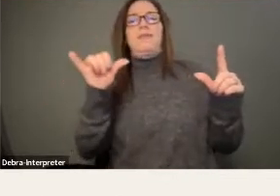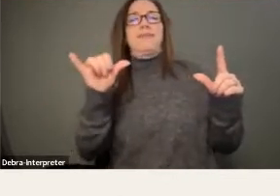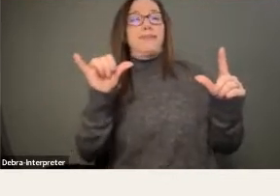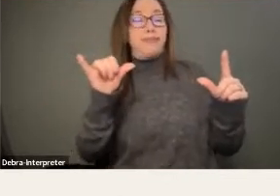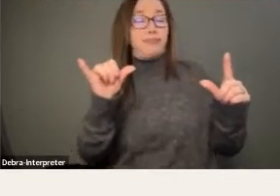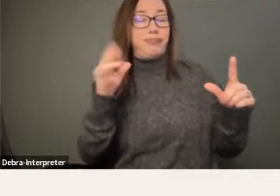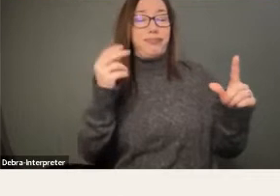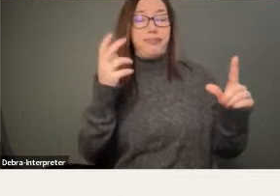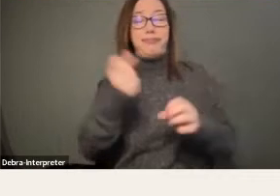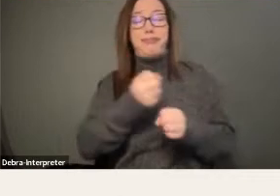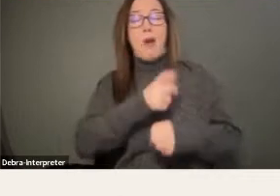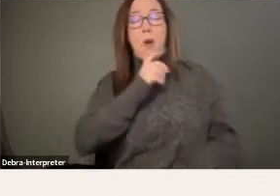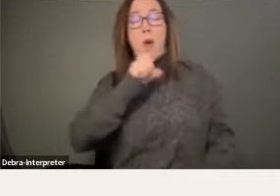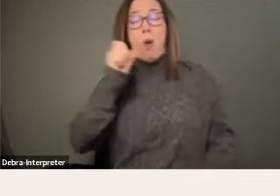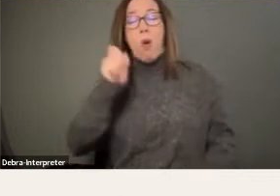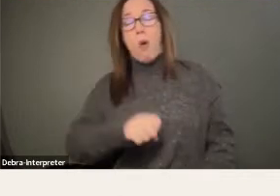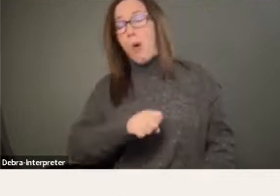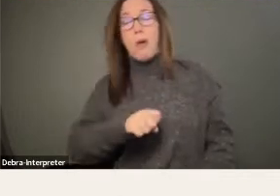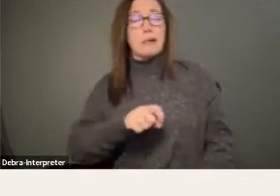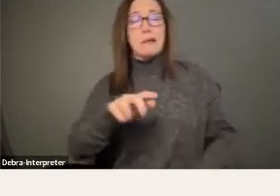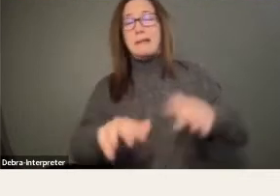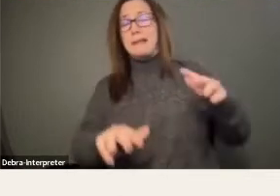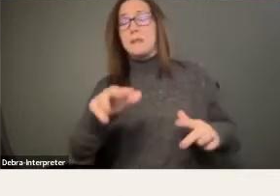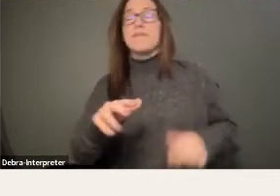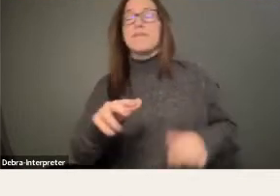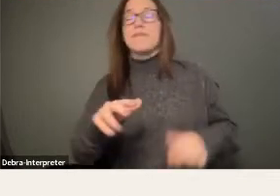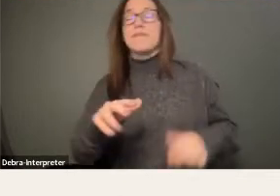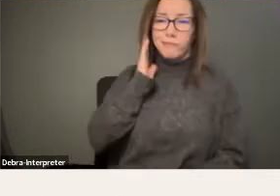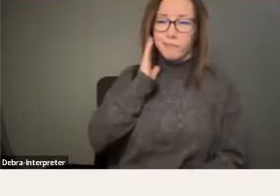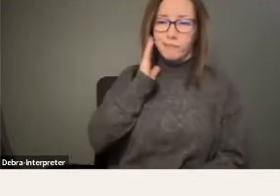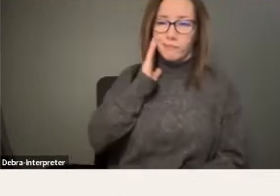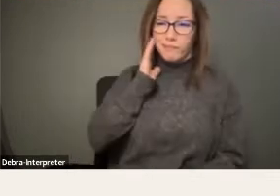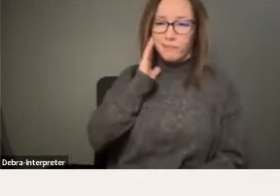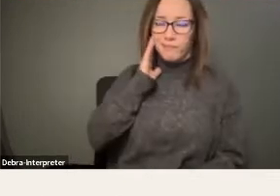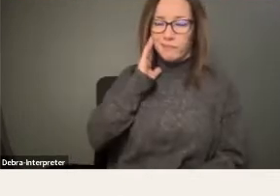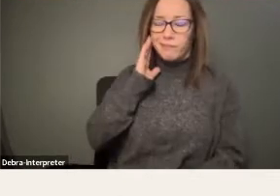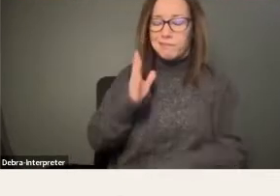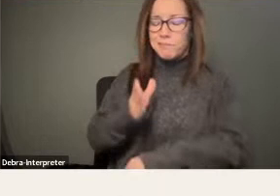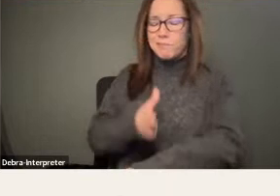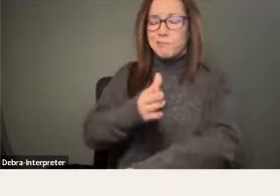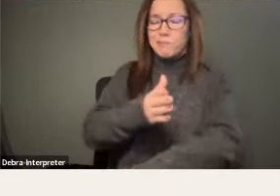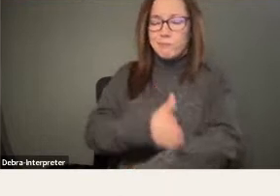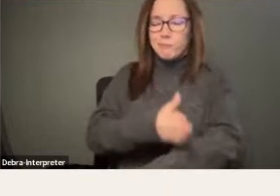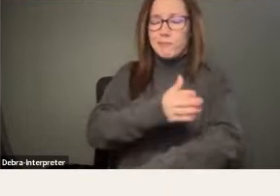and you can use it. If you come visit it you may think this is very 15 years ago and a bits clunky.